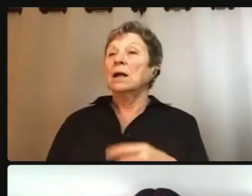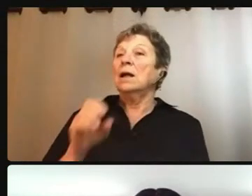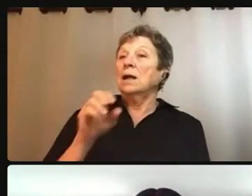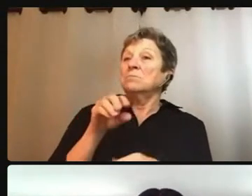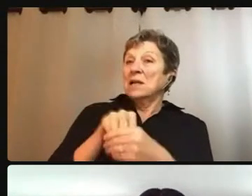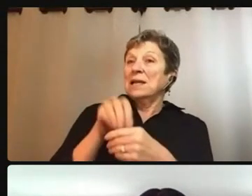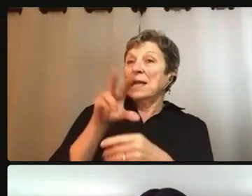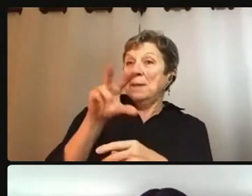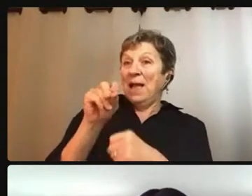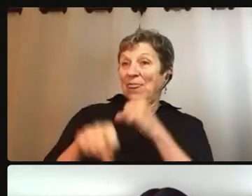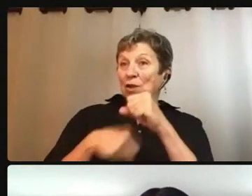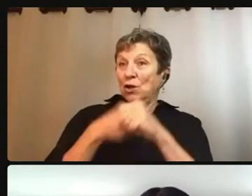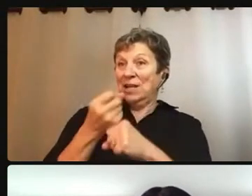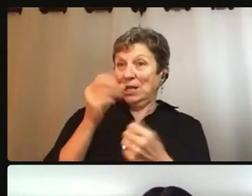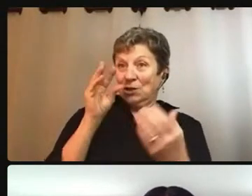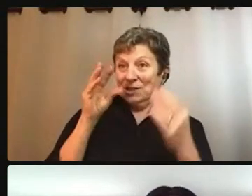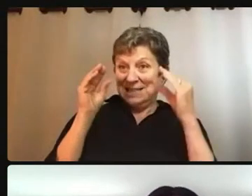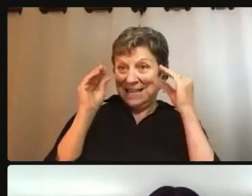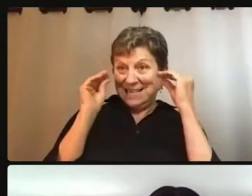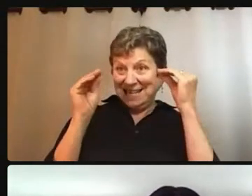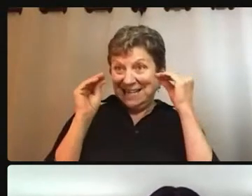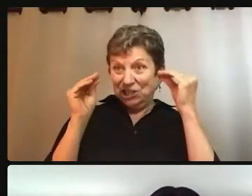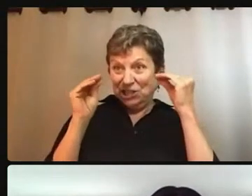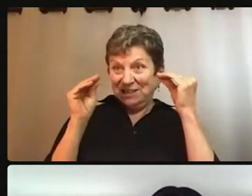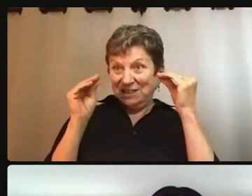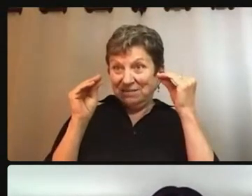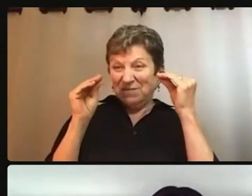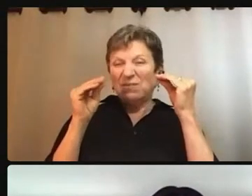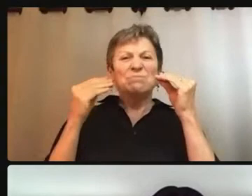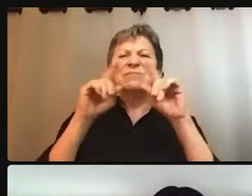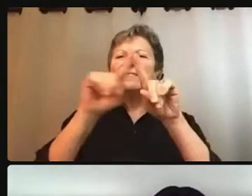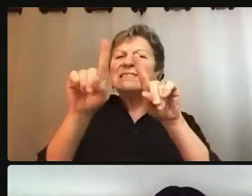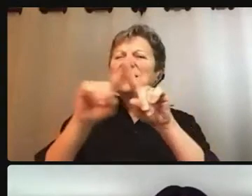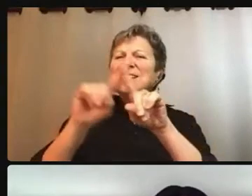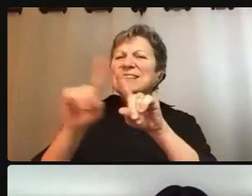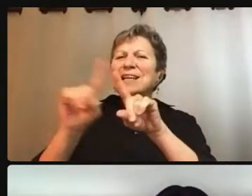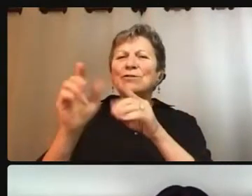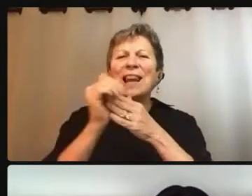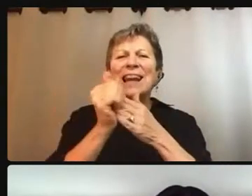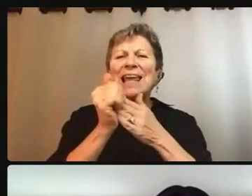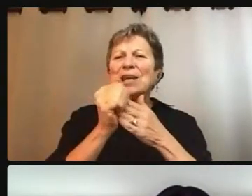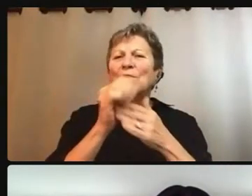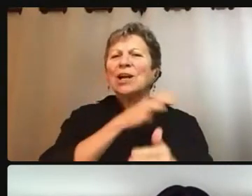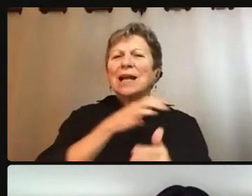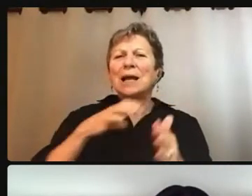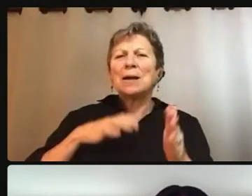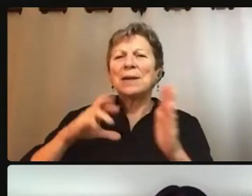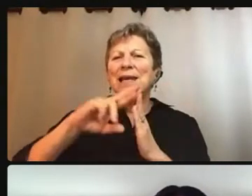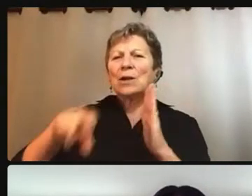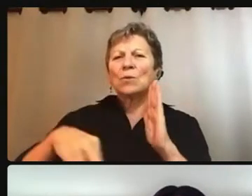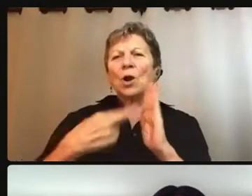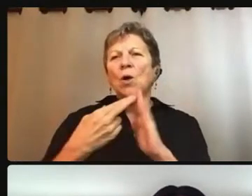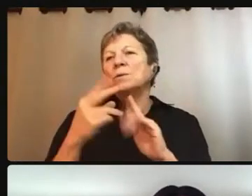STRONG GOVERNANCE, OK.